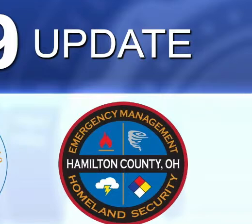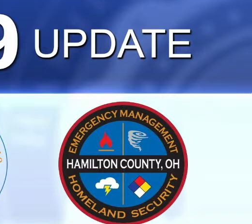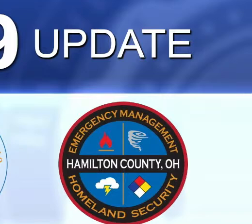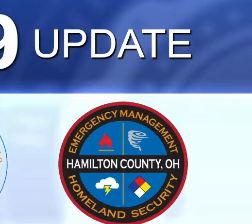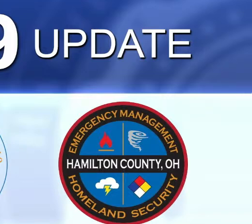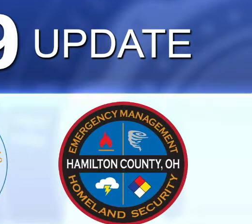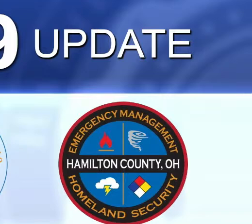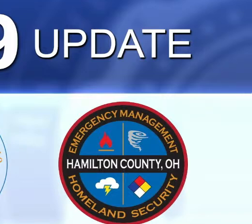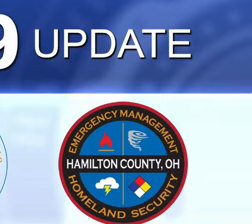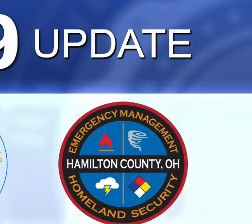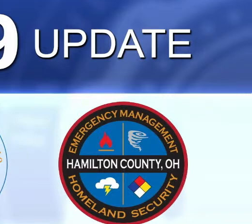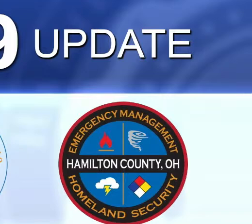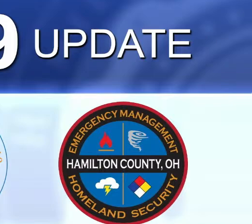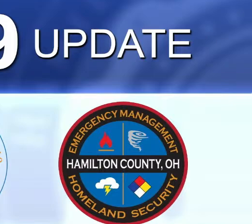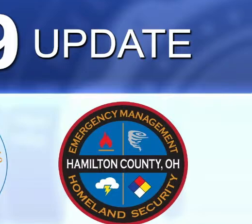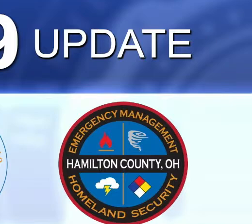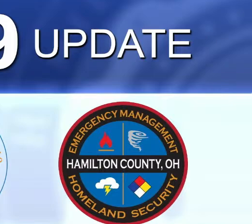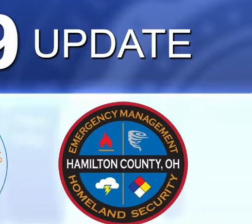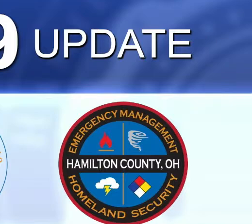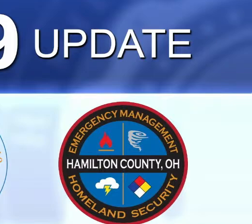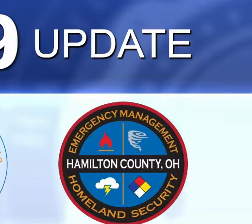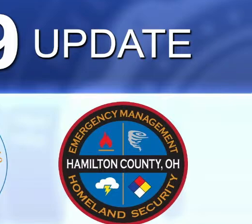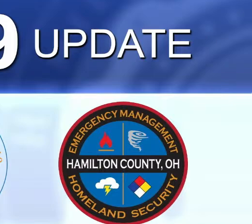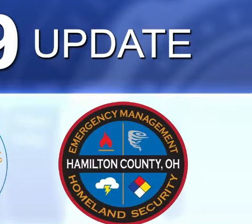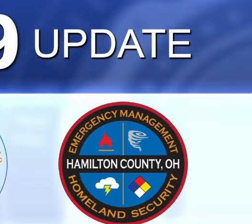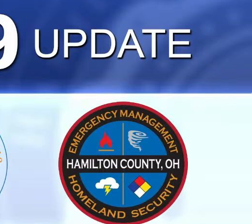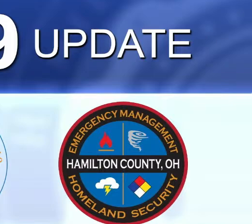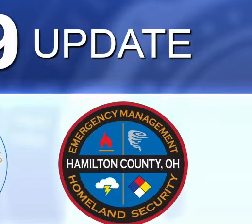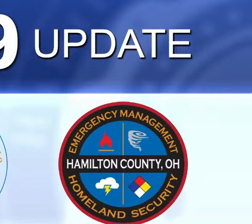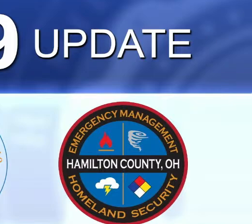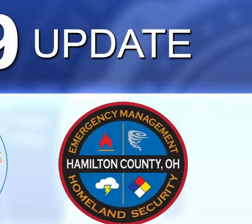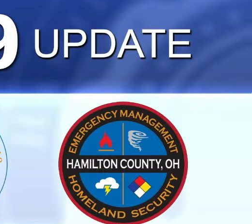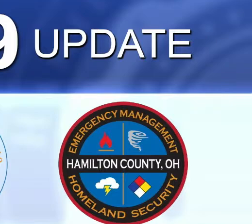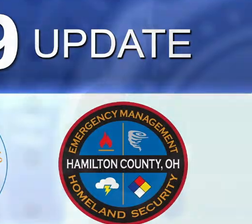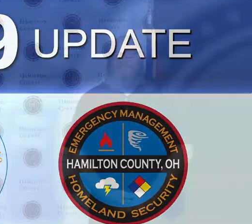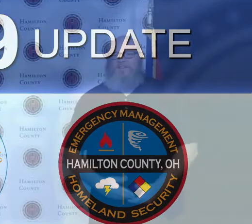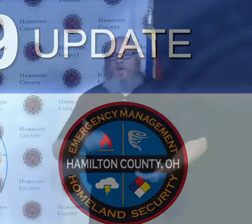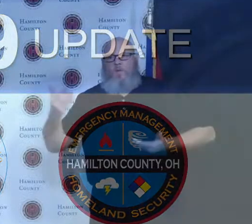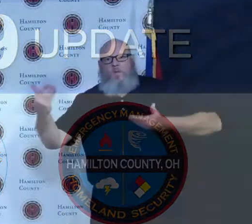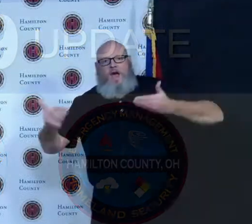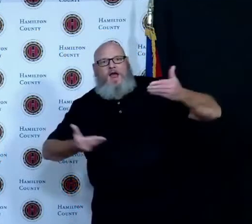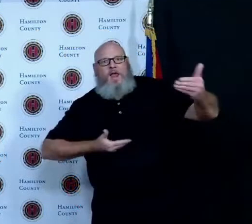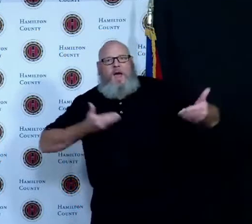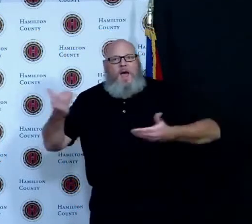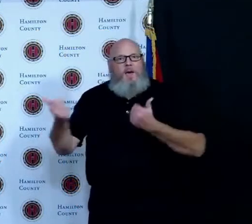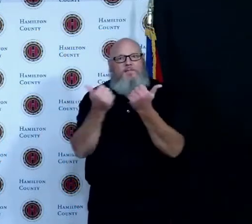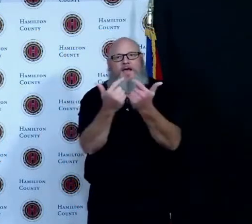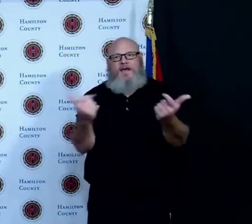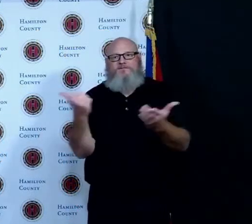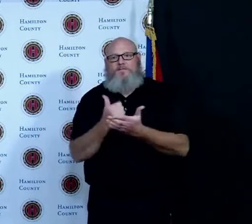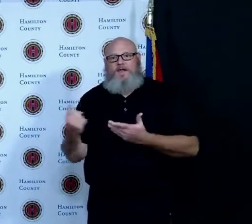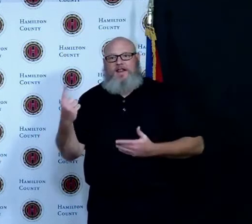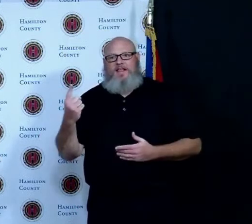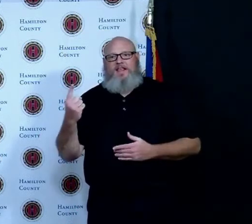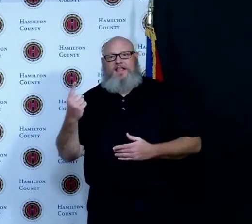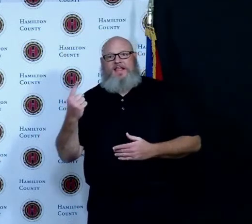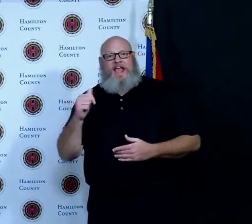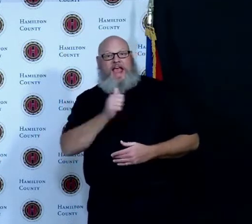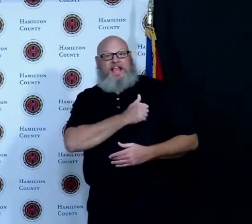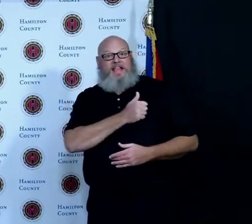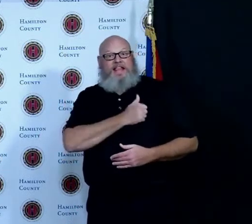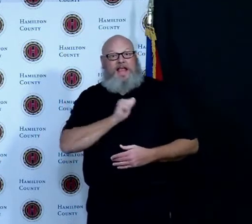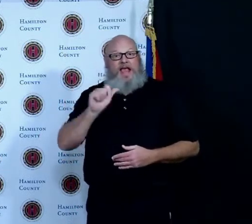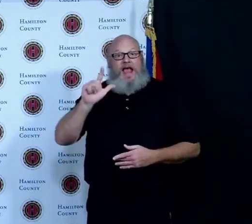good morning welcome to everyone we want to thank Akilah and Jay this morning for helping interpret